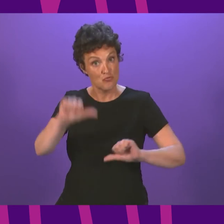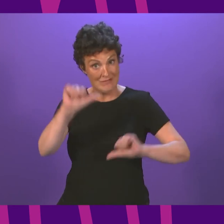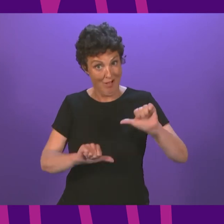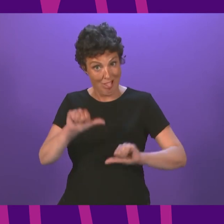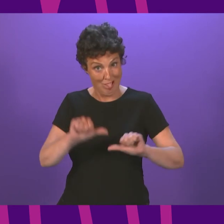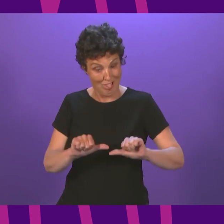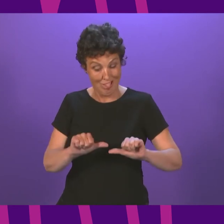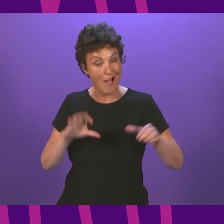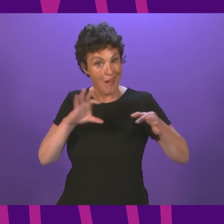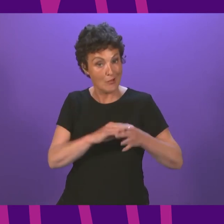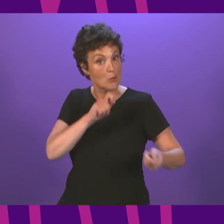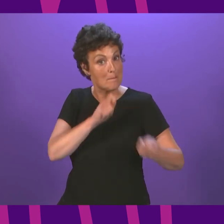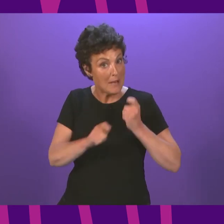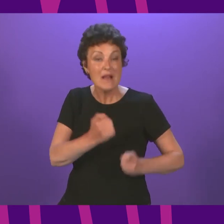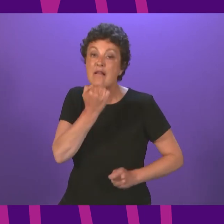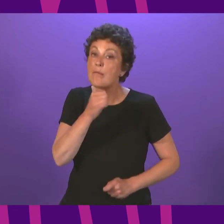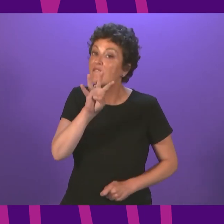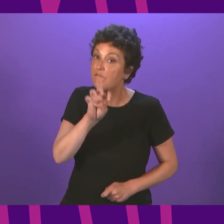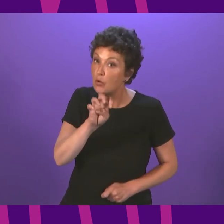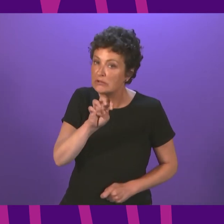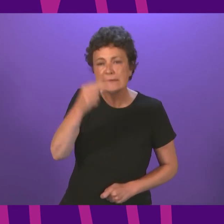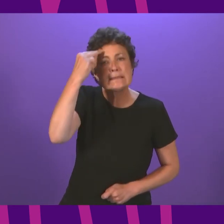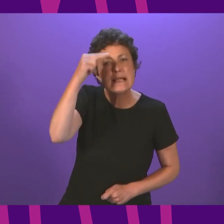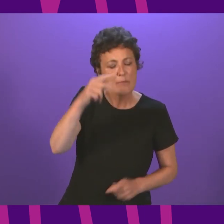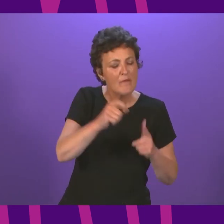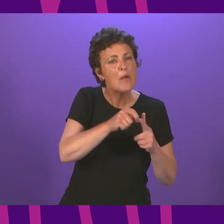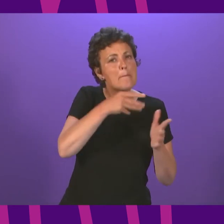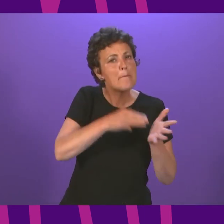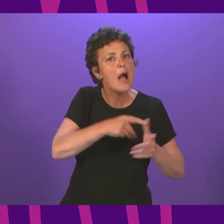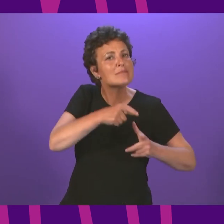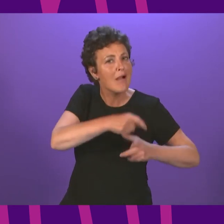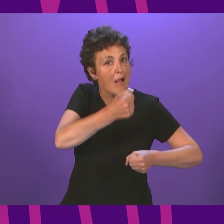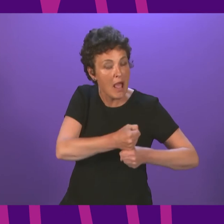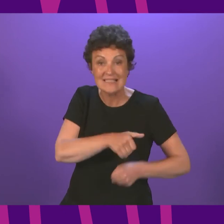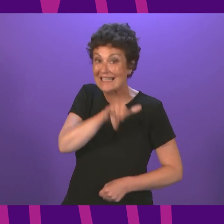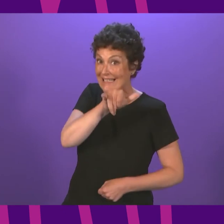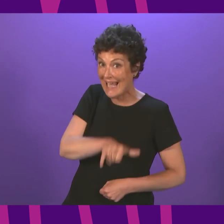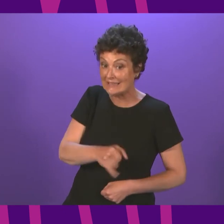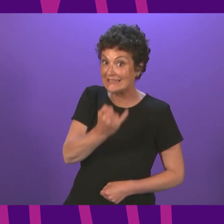Andrew and I shared a political journey over the past 40 years that I have had the privilege